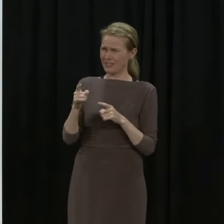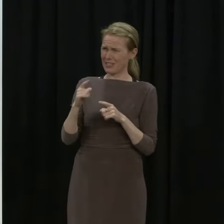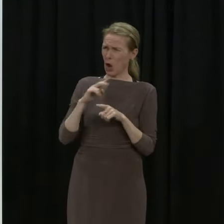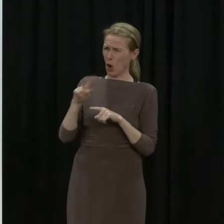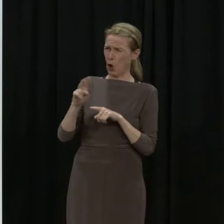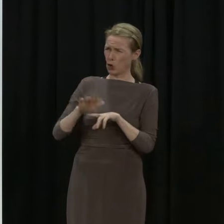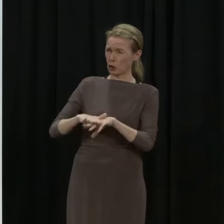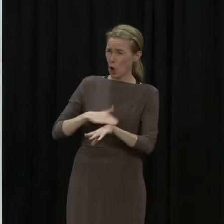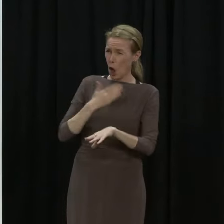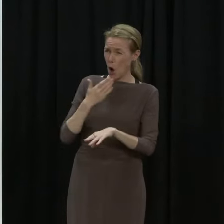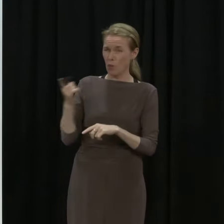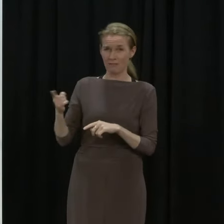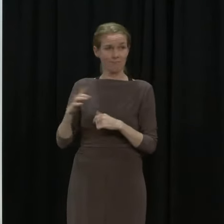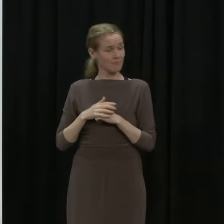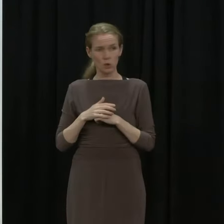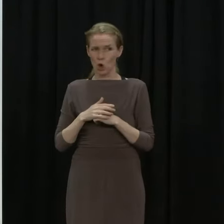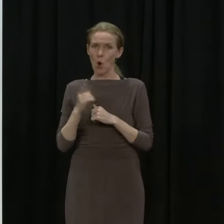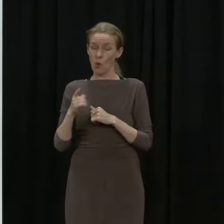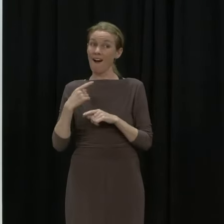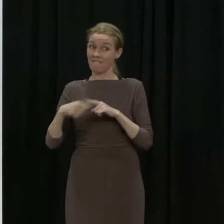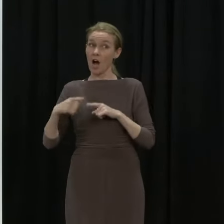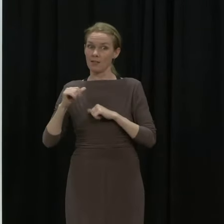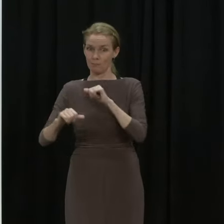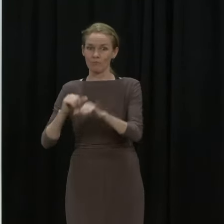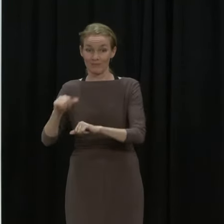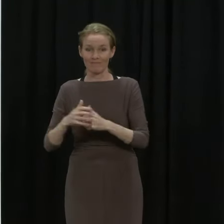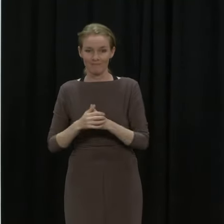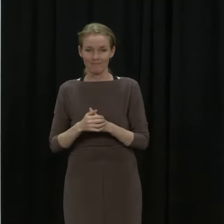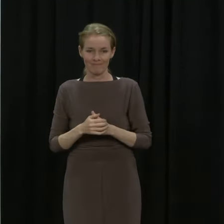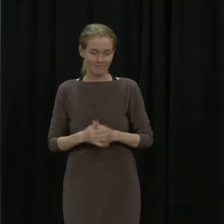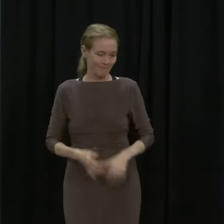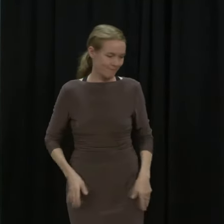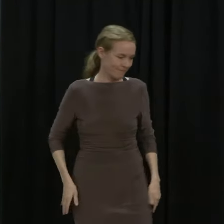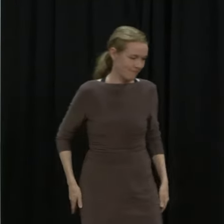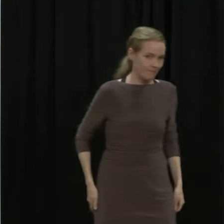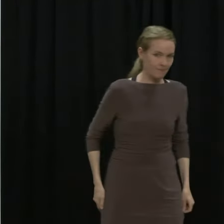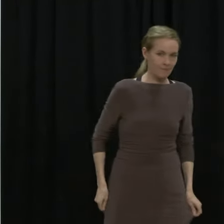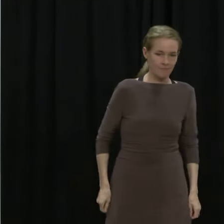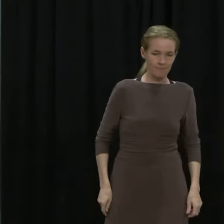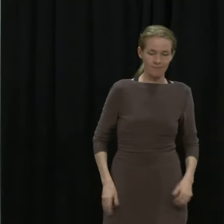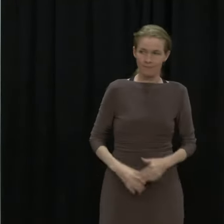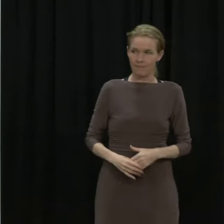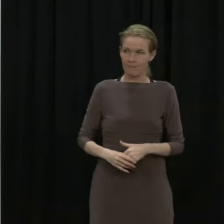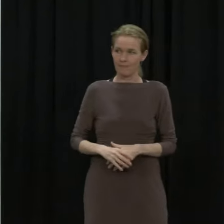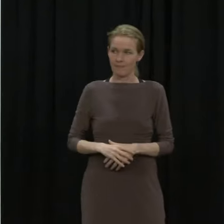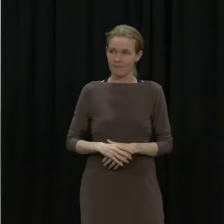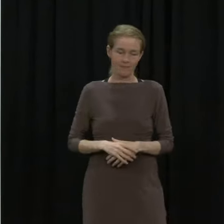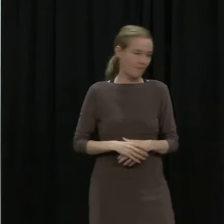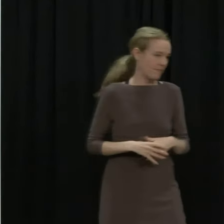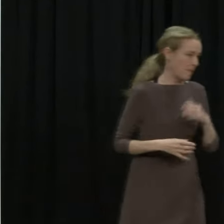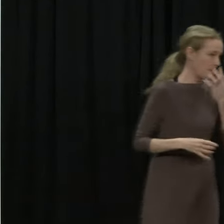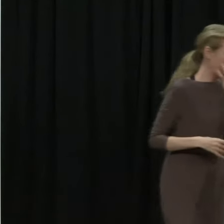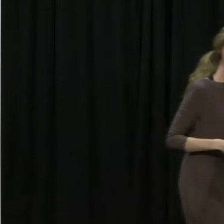We will set up a design sprint to make sure we are across the different areas of importation, procurement and the public health processes.